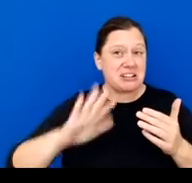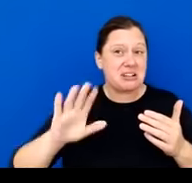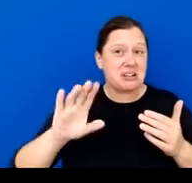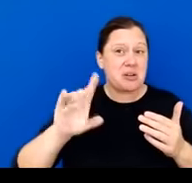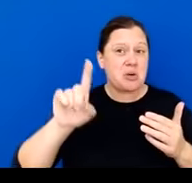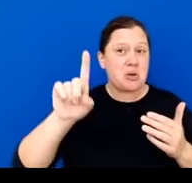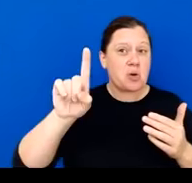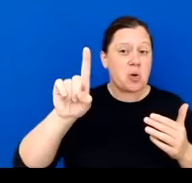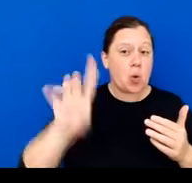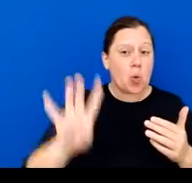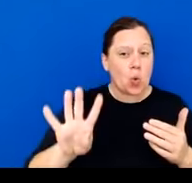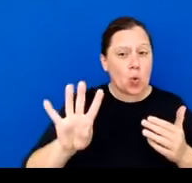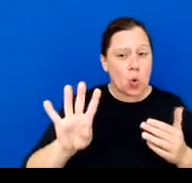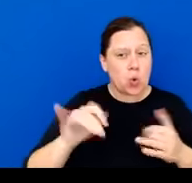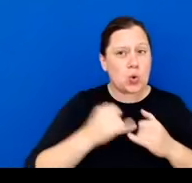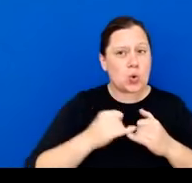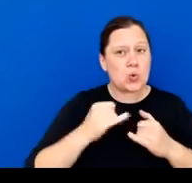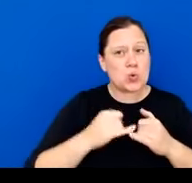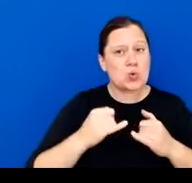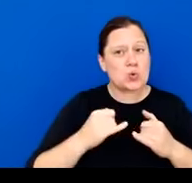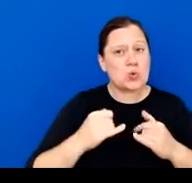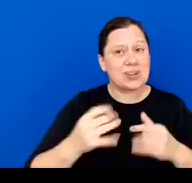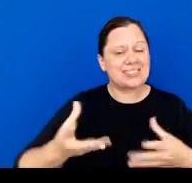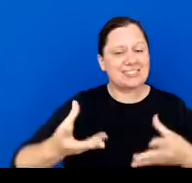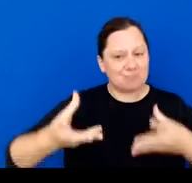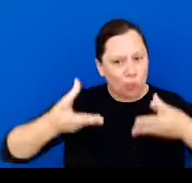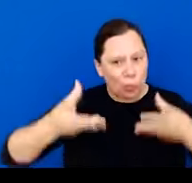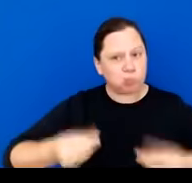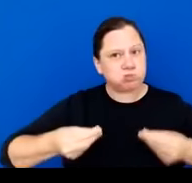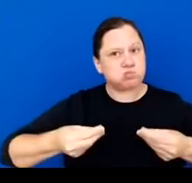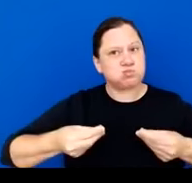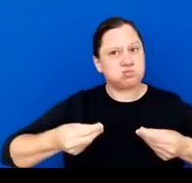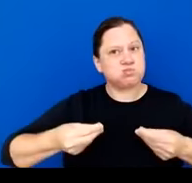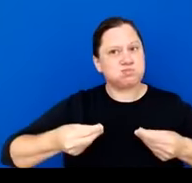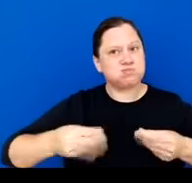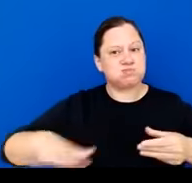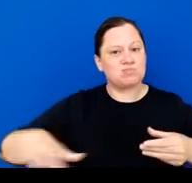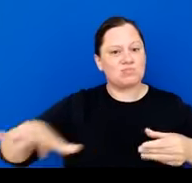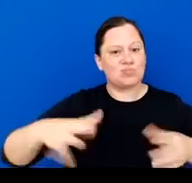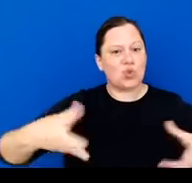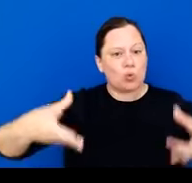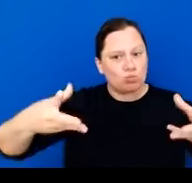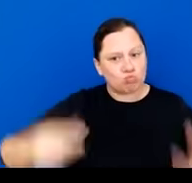wet period high humidities but again big concern the winds and then